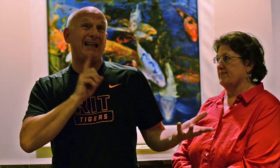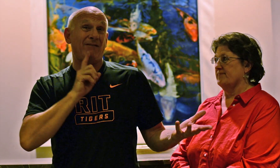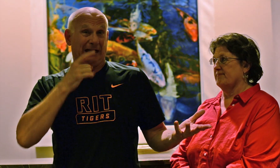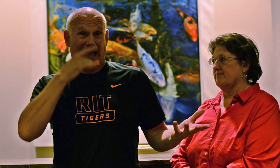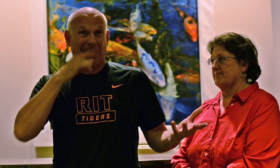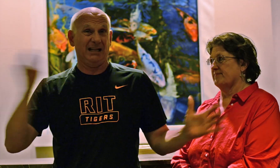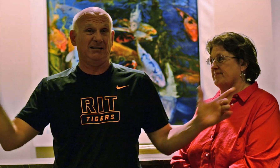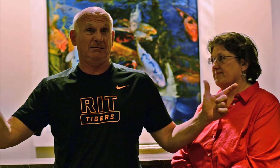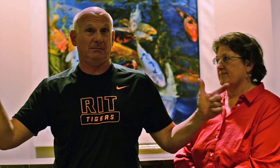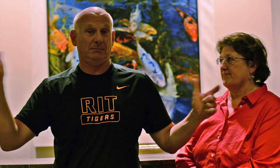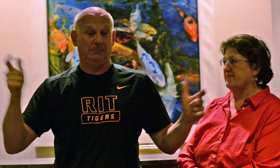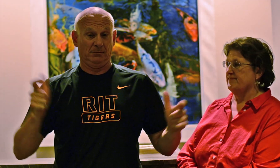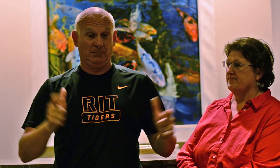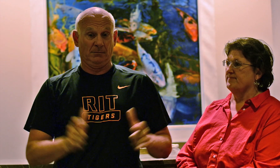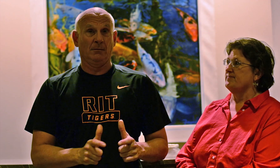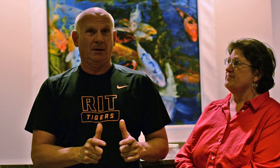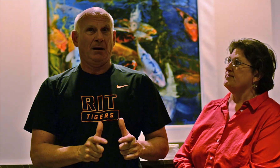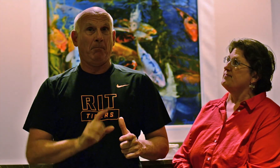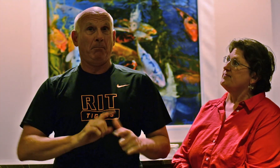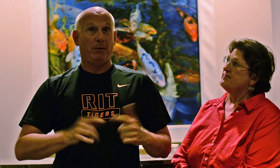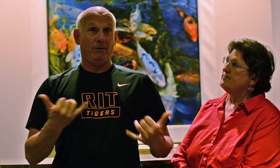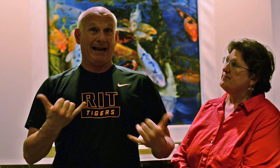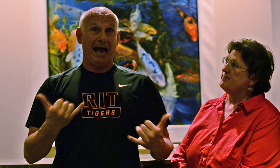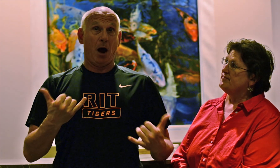There are not as many deaf kids today as there were back then.